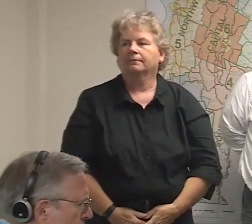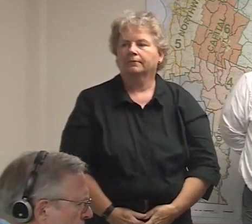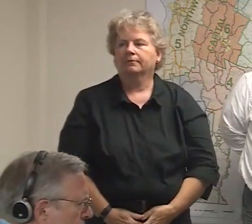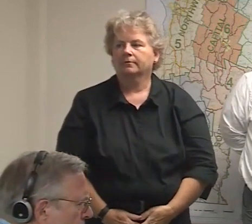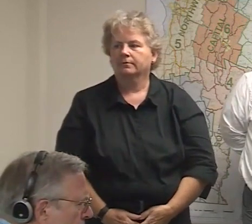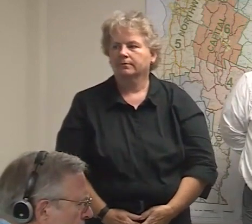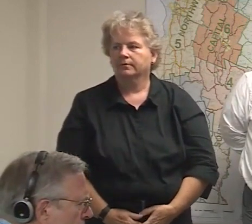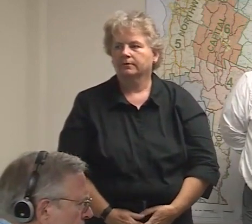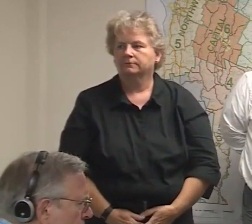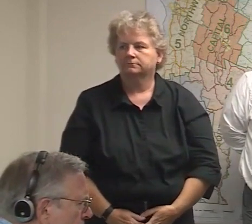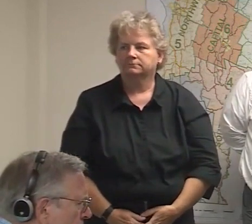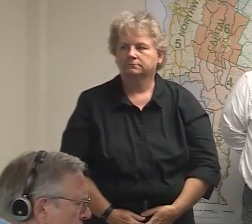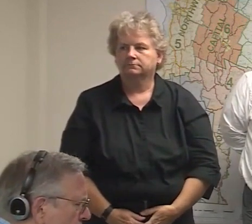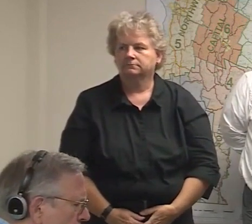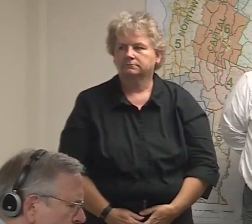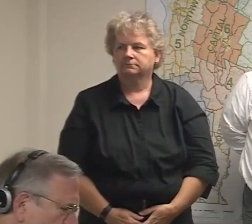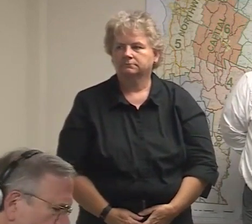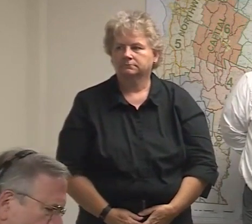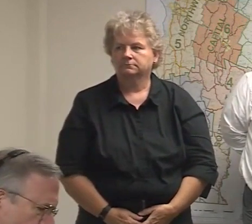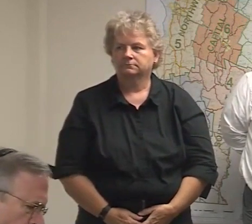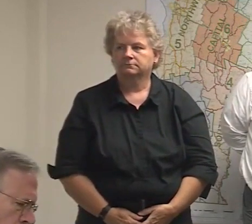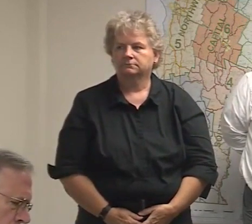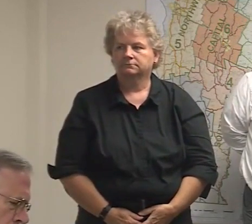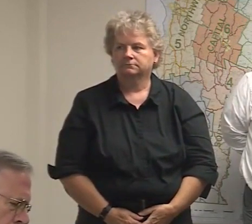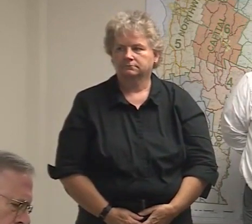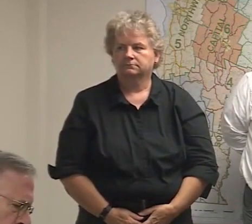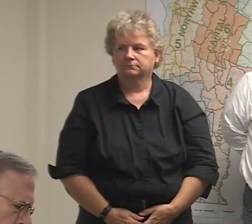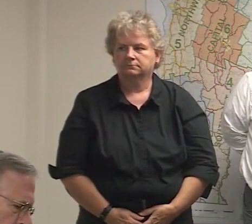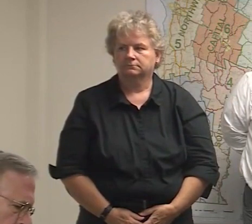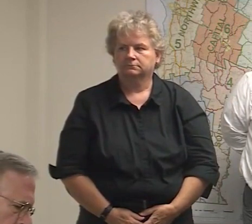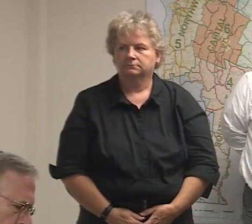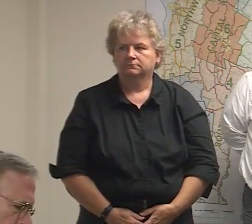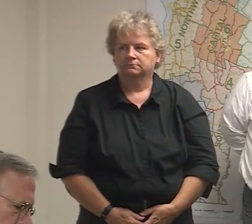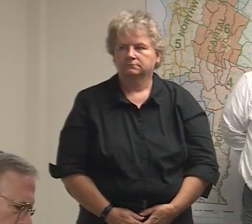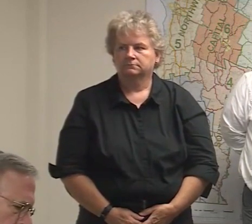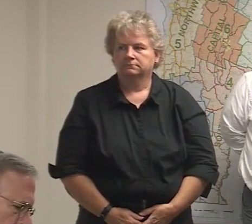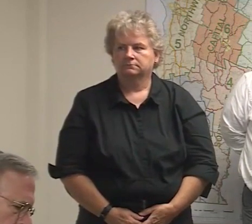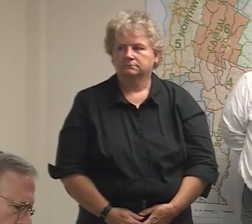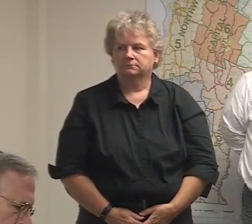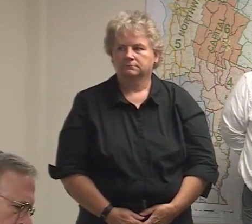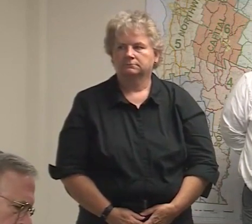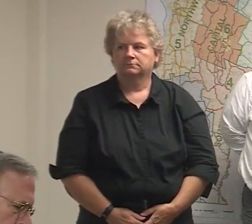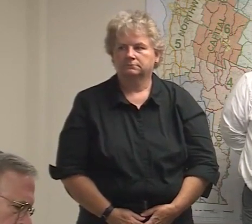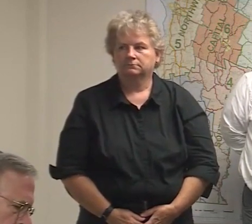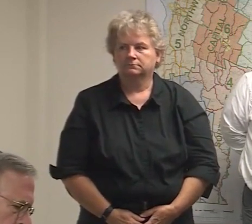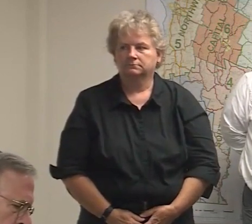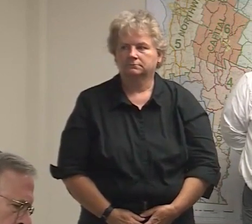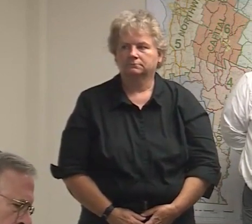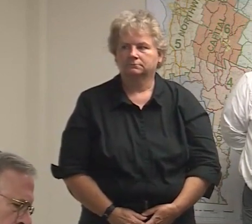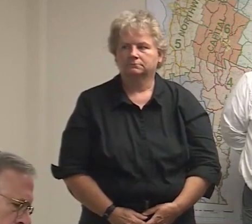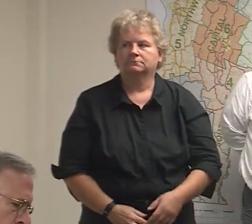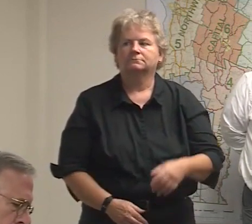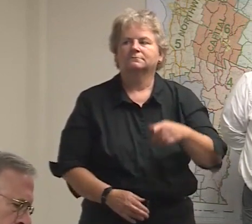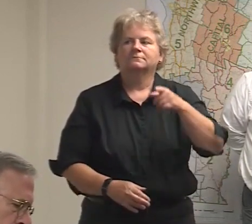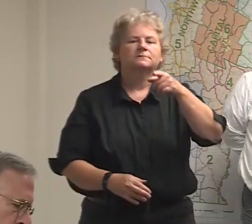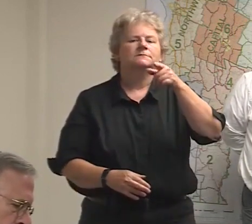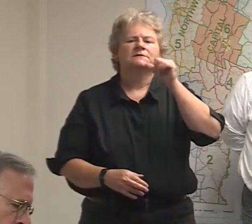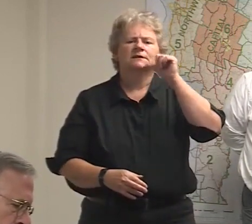THAT’S BEING DETERMINED. NOW, THIS MIGHT BE A QUESTION FOR THE ATTORNEY GENERAL, BUT HAVE YOU RECEIVED ANY REPORTS OF PRICE GOUGING?